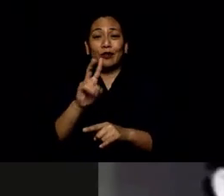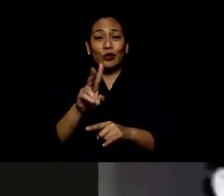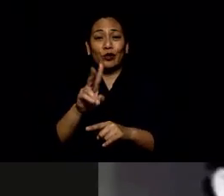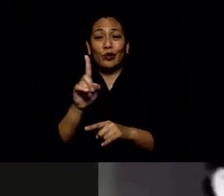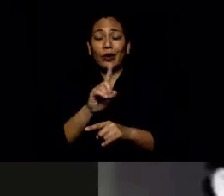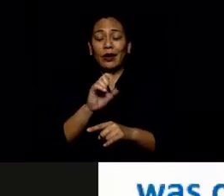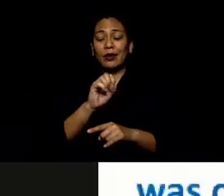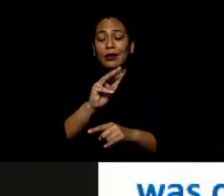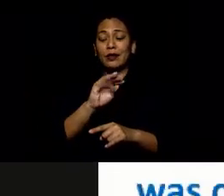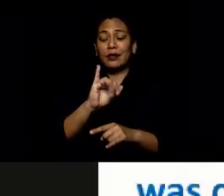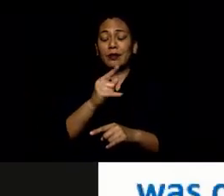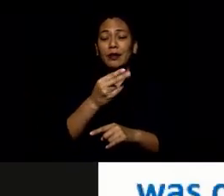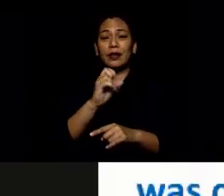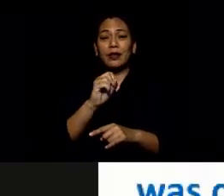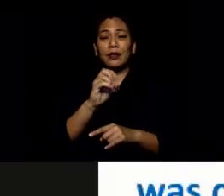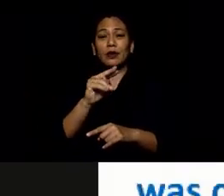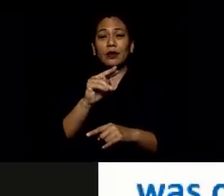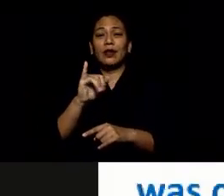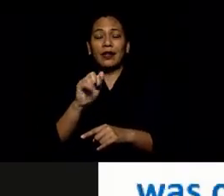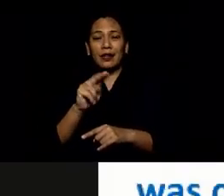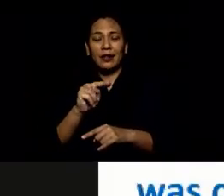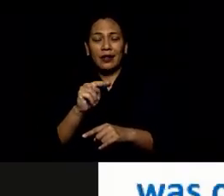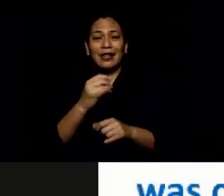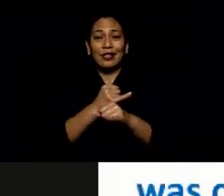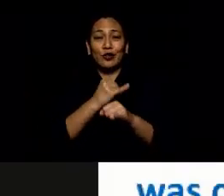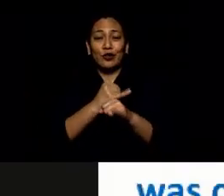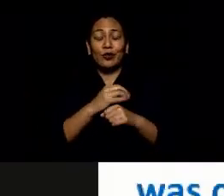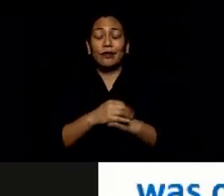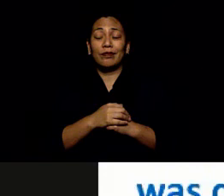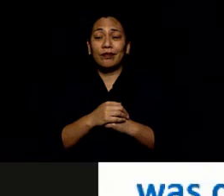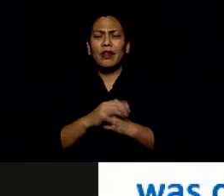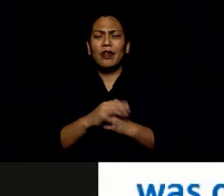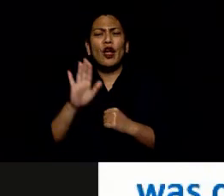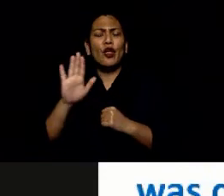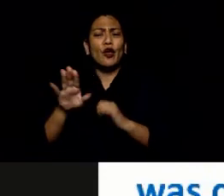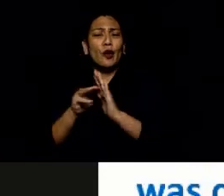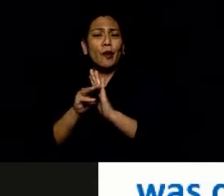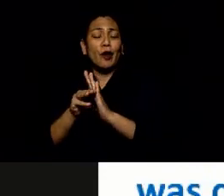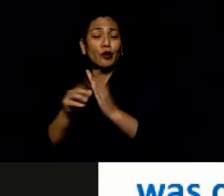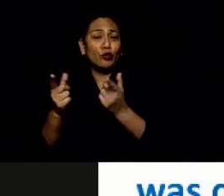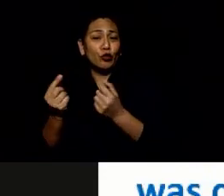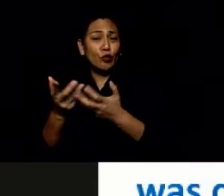And, uh, What they did with their model is first, they gathered all the data they could find.